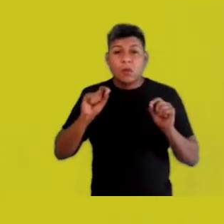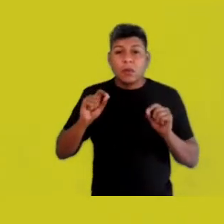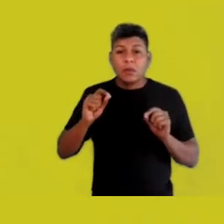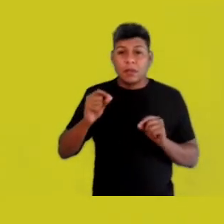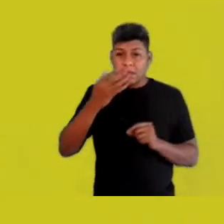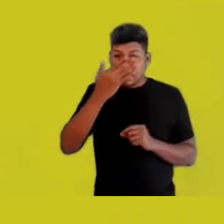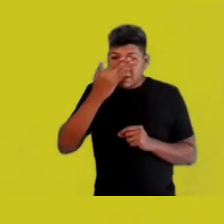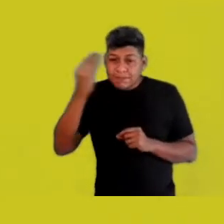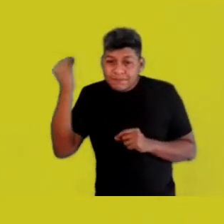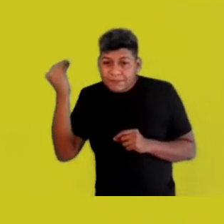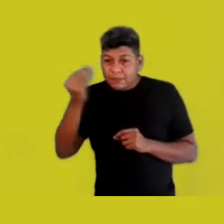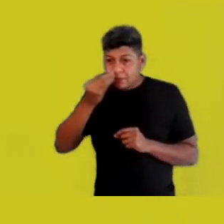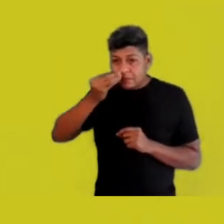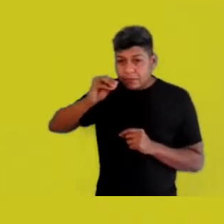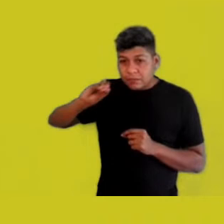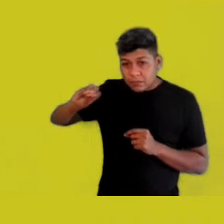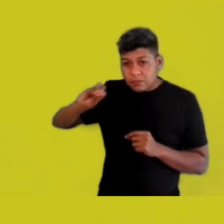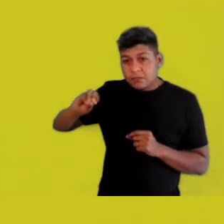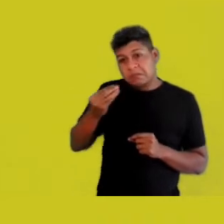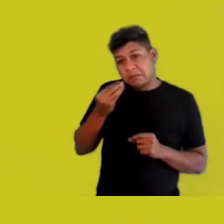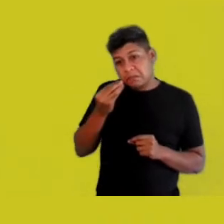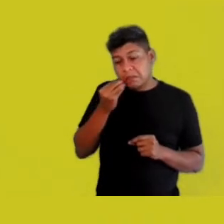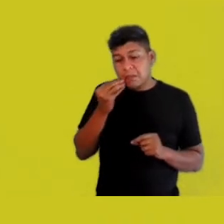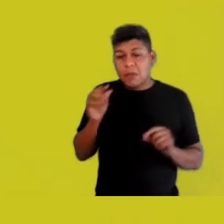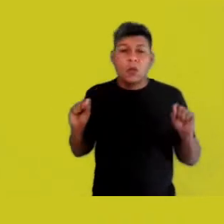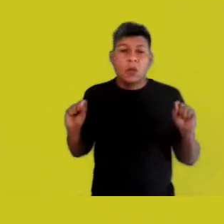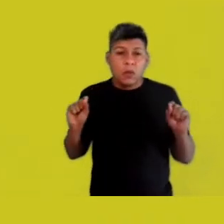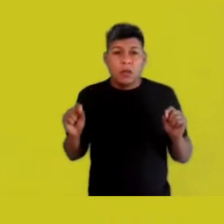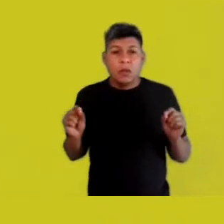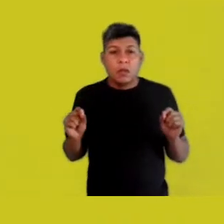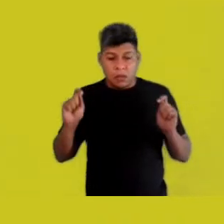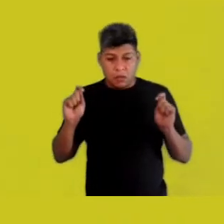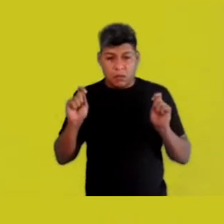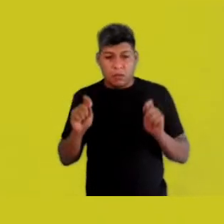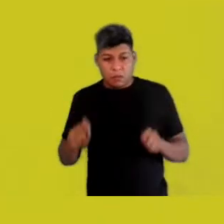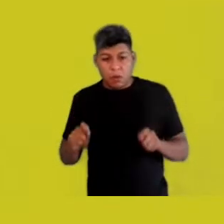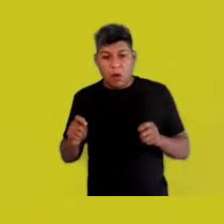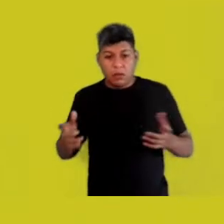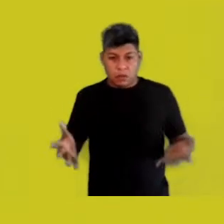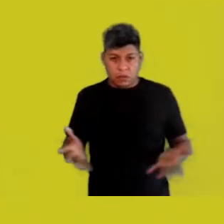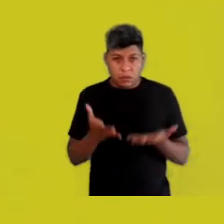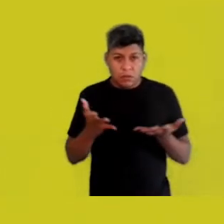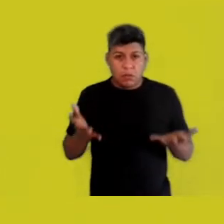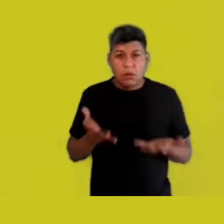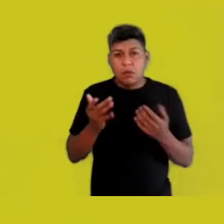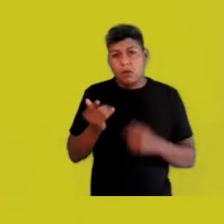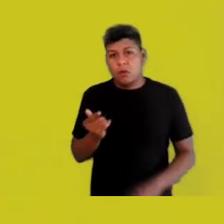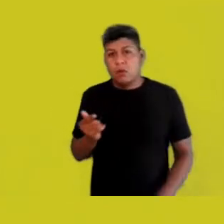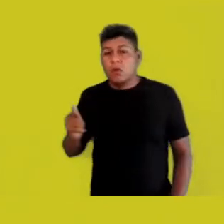is perhaps what may lead us to another regime of existence.